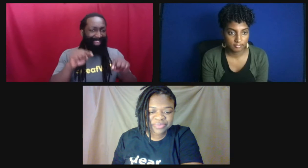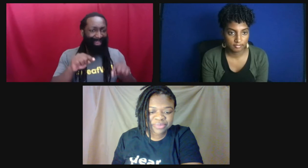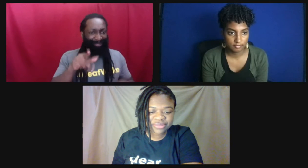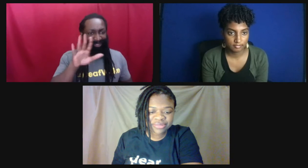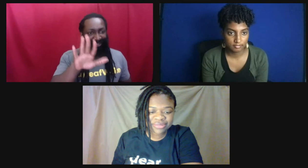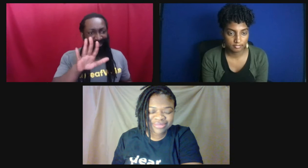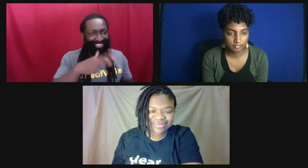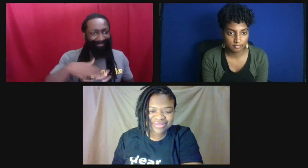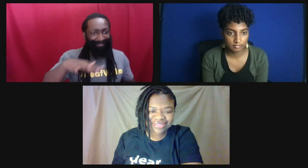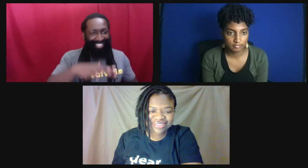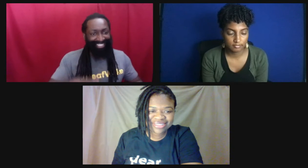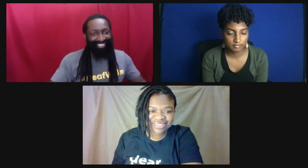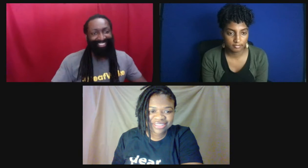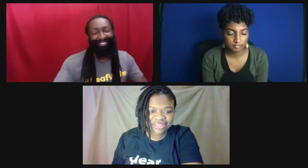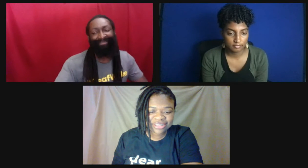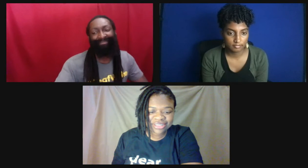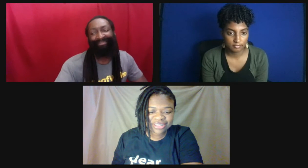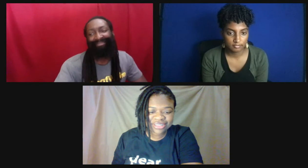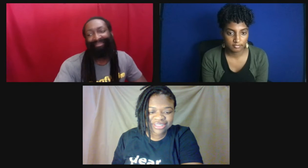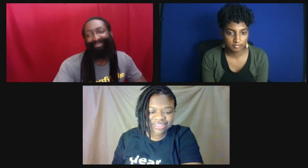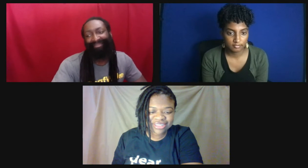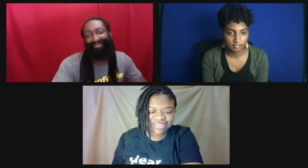You know, how do people feel when they come to your space?